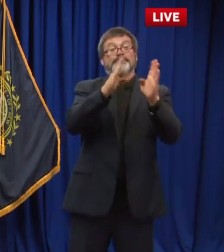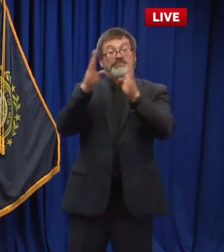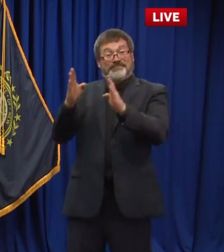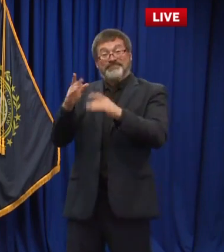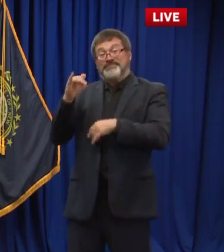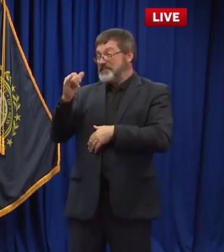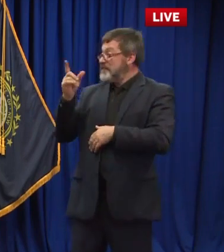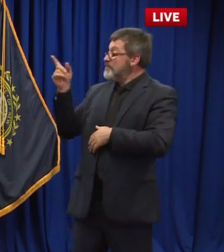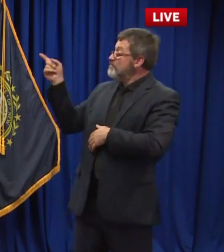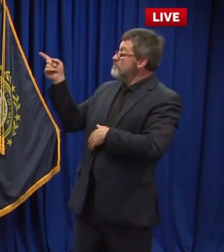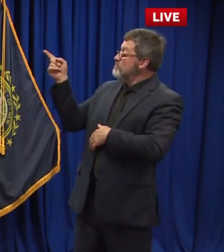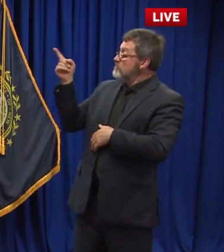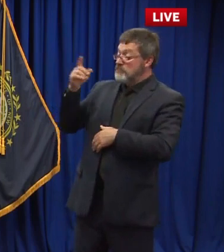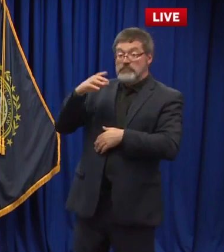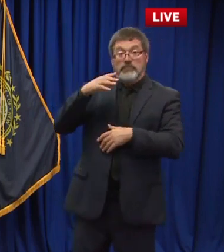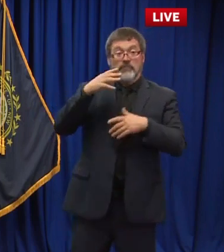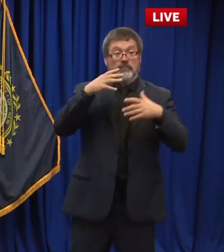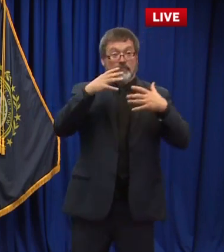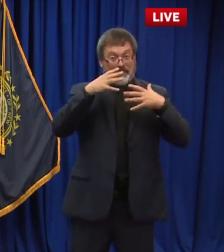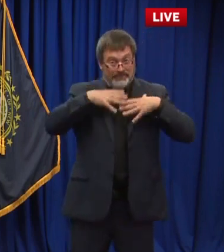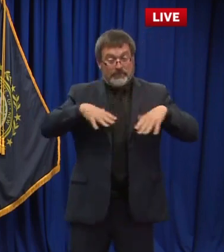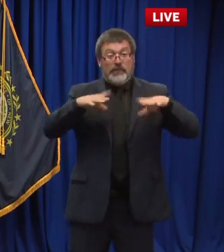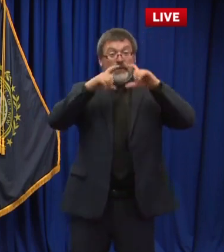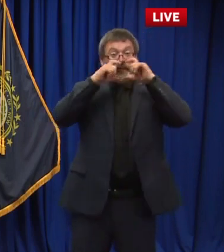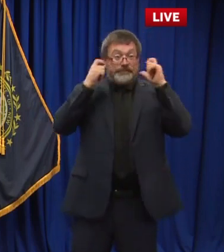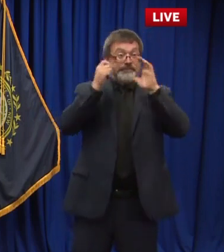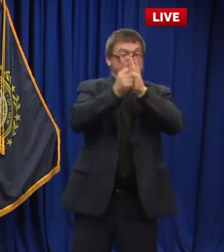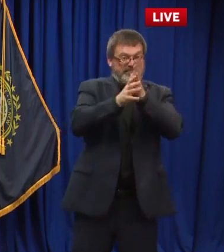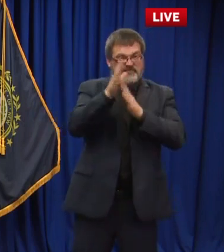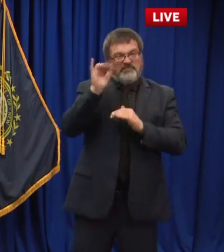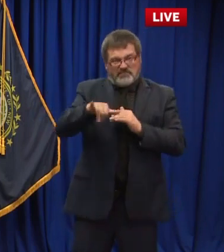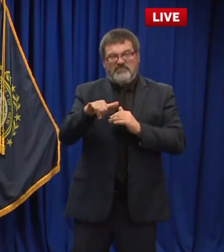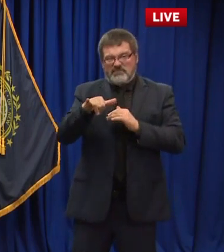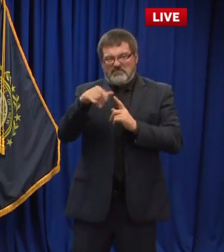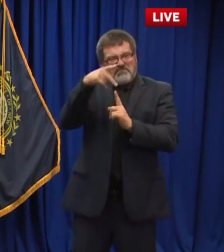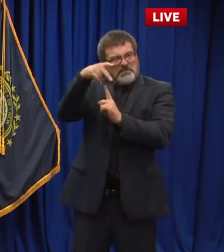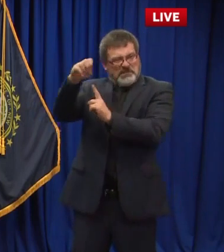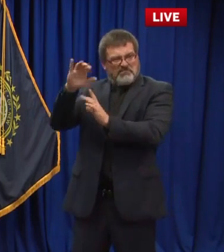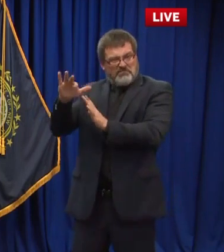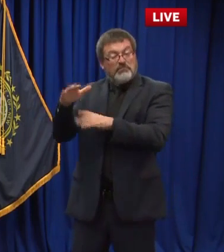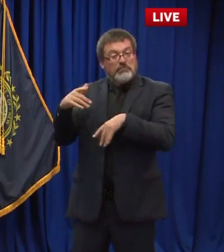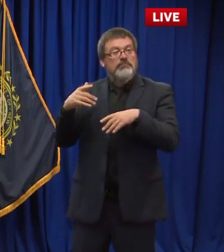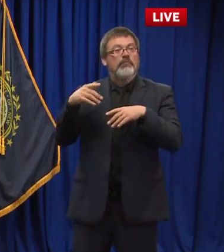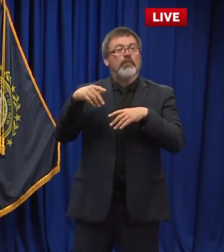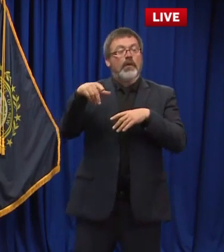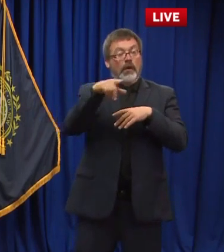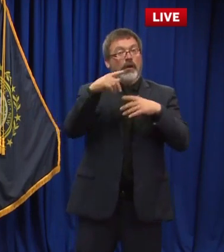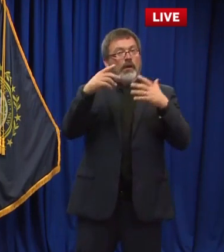WE WILL TALK ABOUT PPE, HOSPITAL CAPACITY. WE TALKED A LOT ABOUT HOSPITAL CAPACITY.